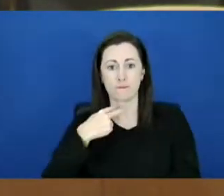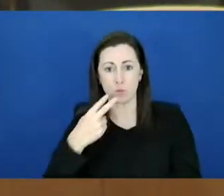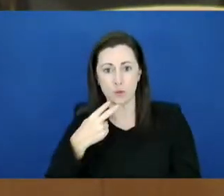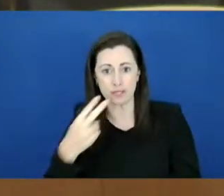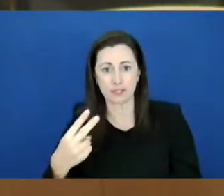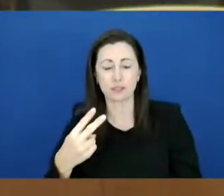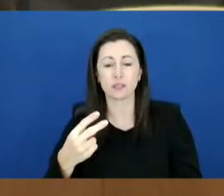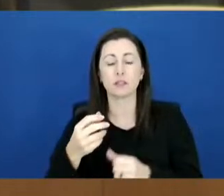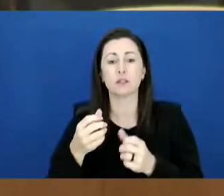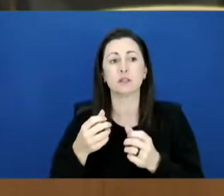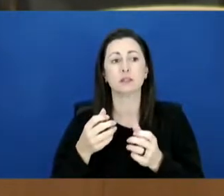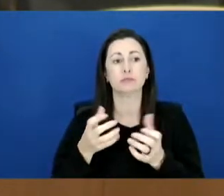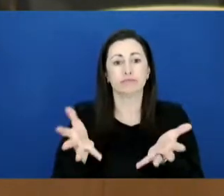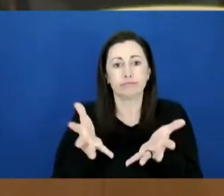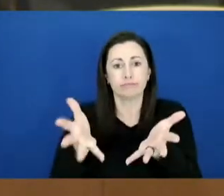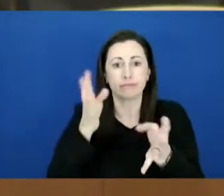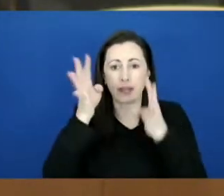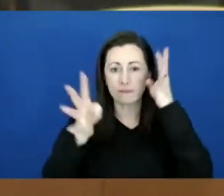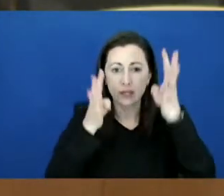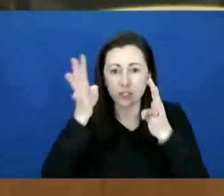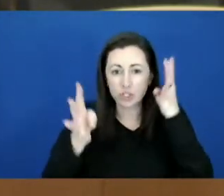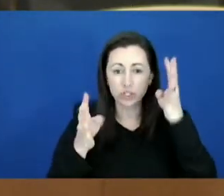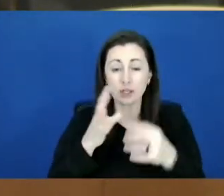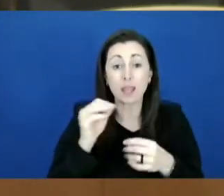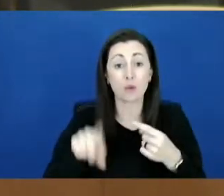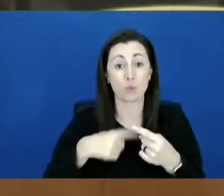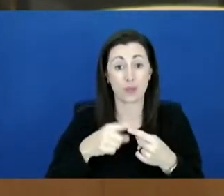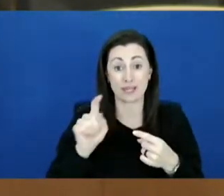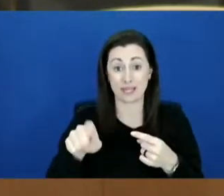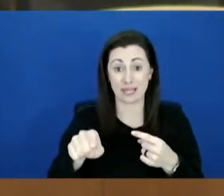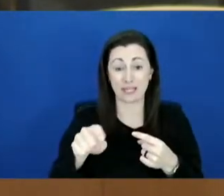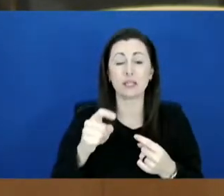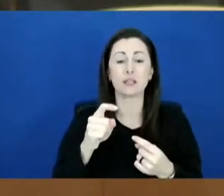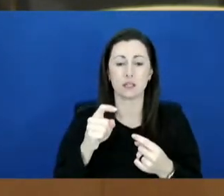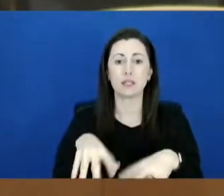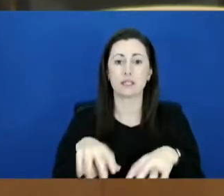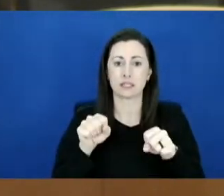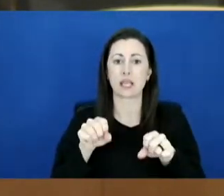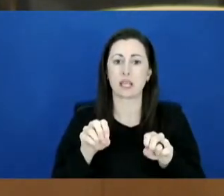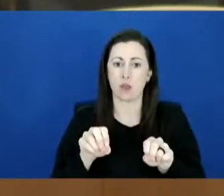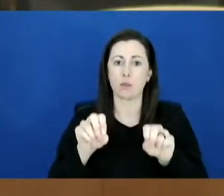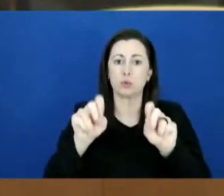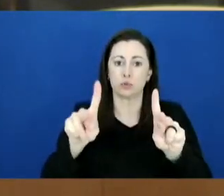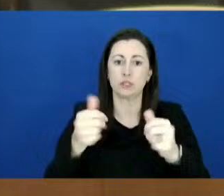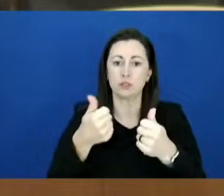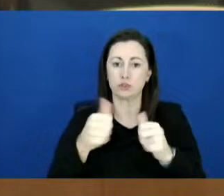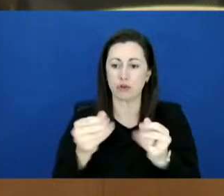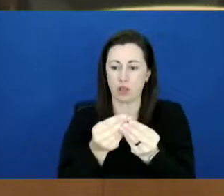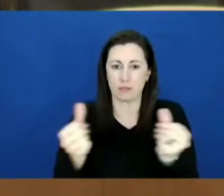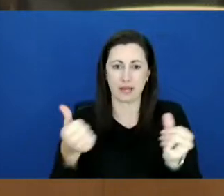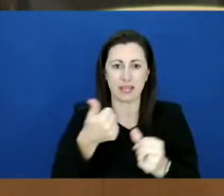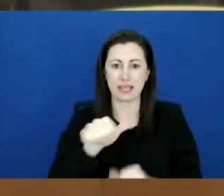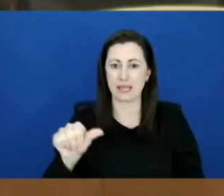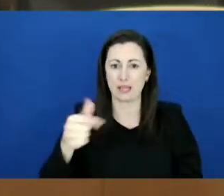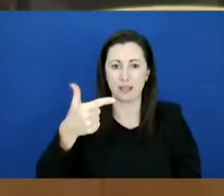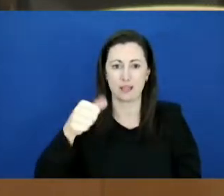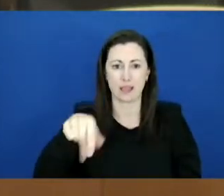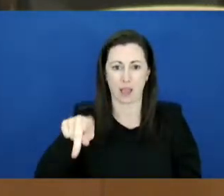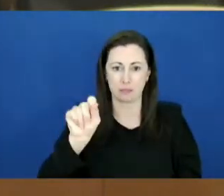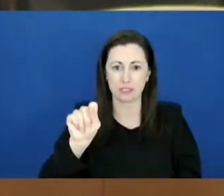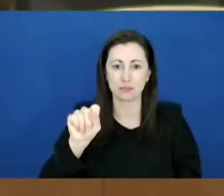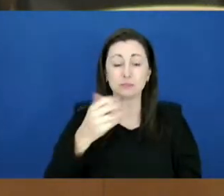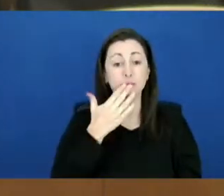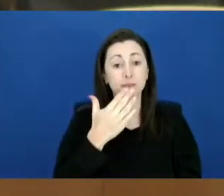VOICE, SUPPORTING INNOVATION,